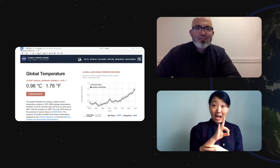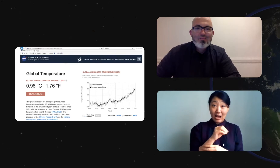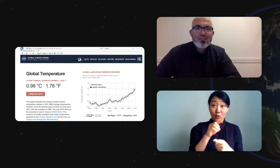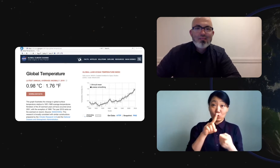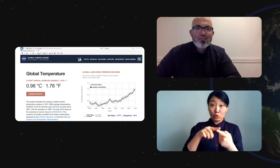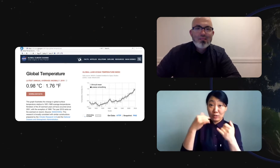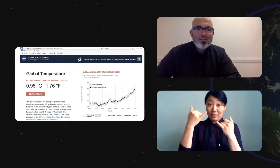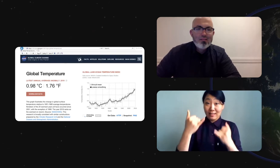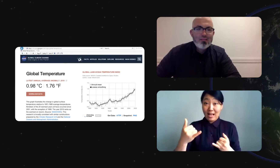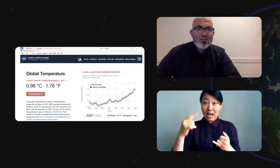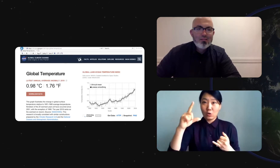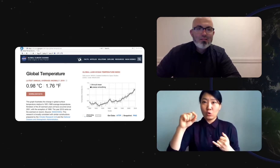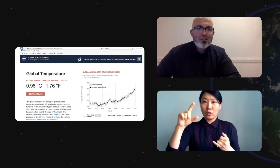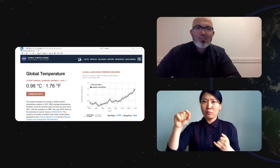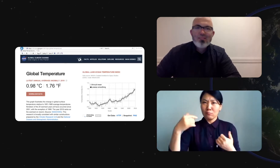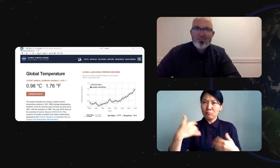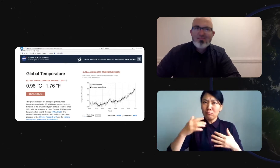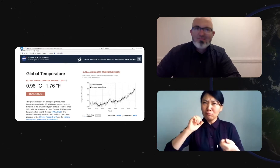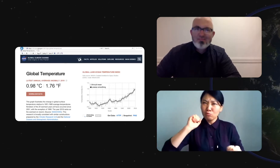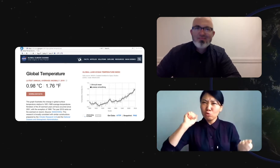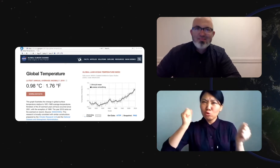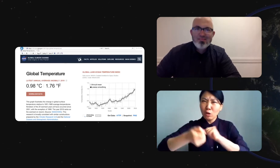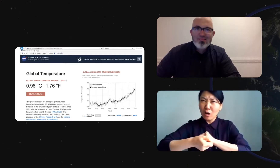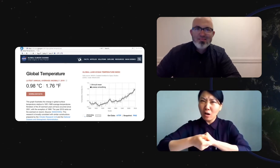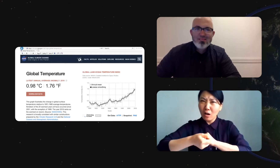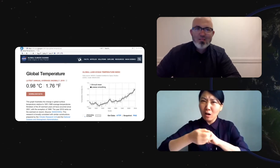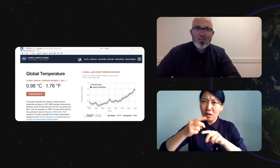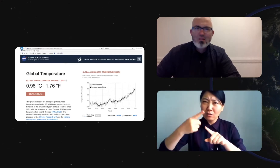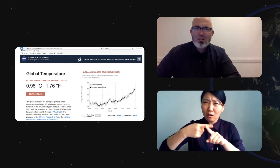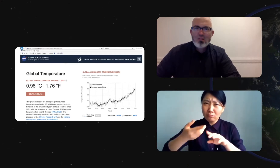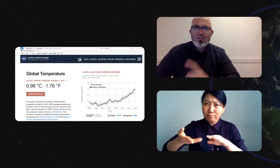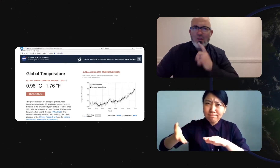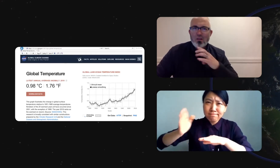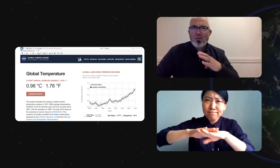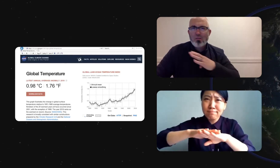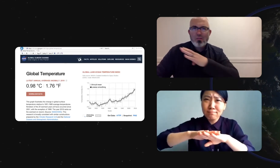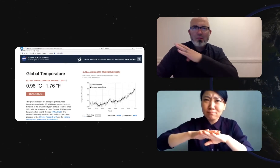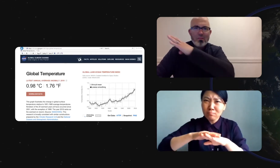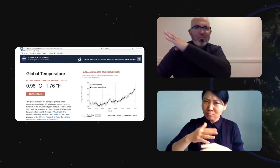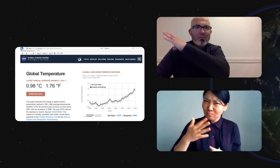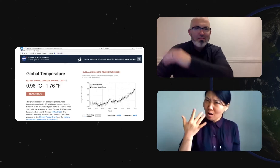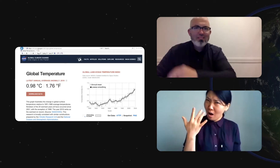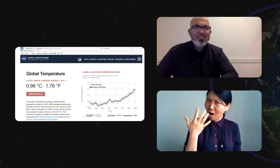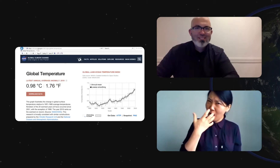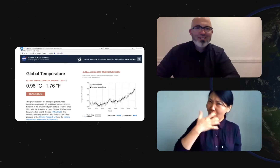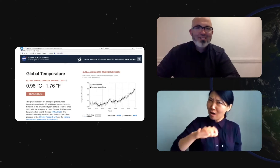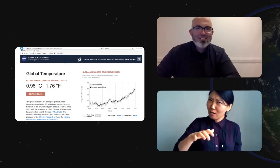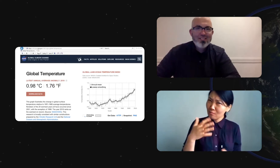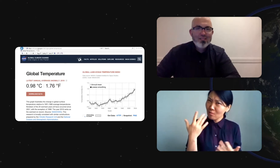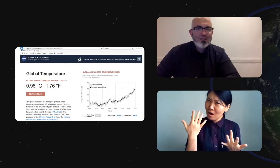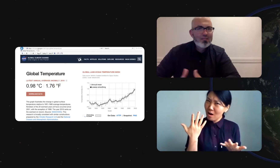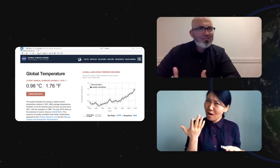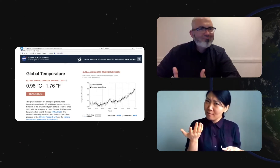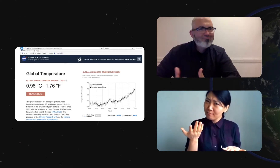The temperature has gone up A LOT.